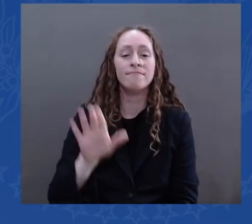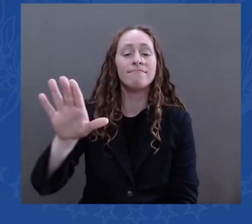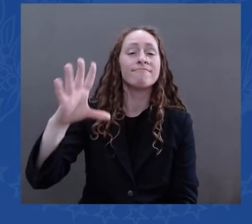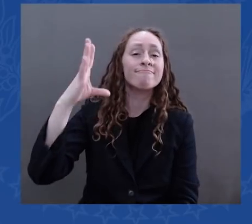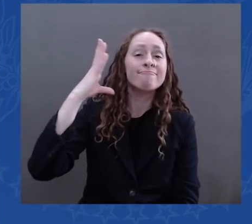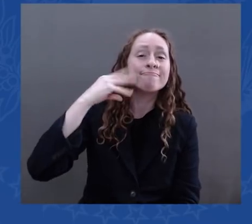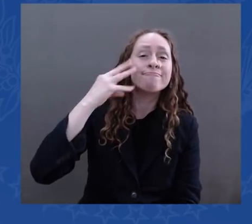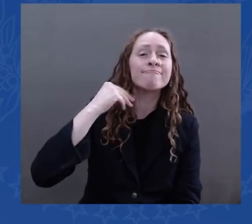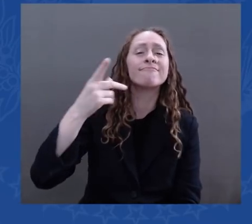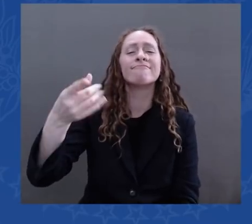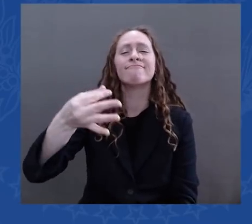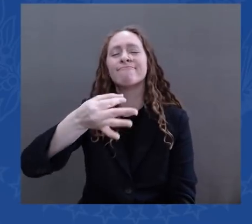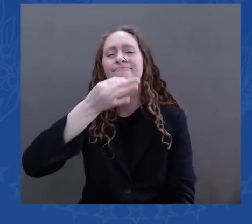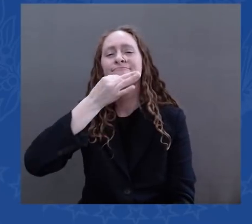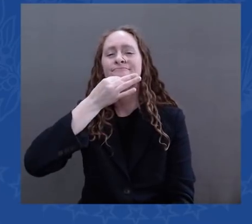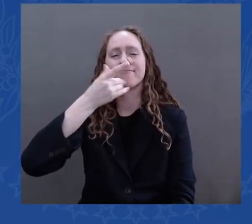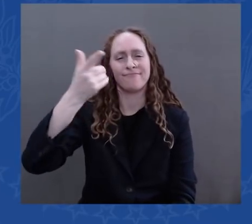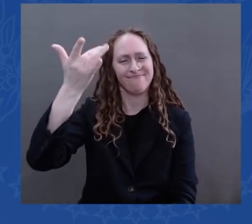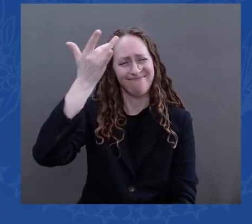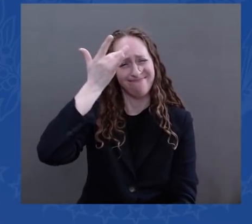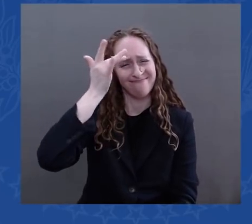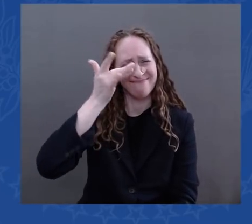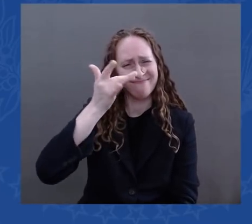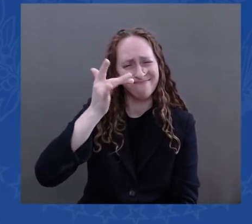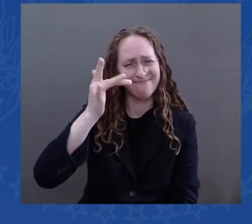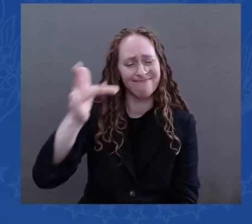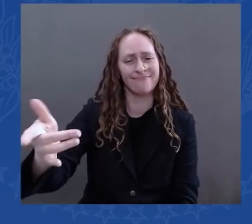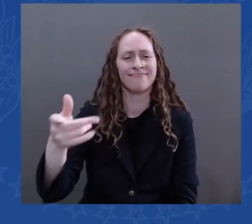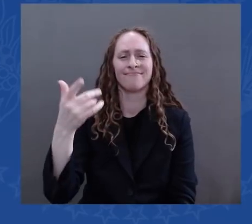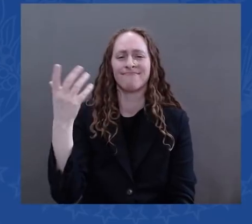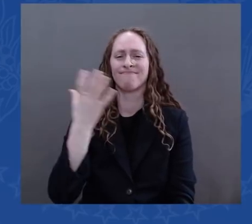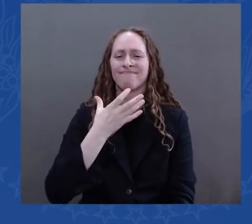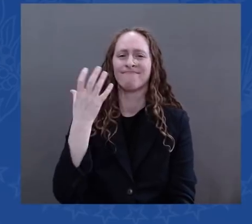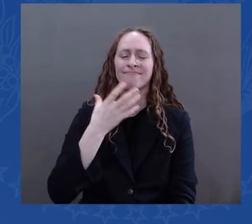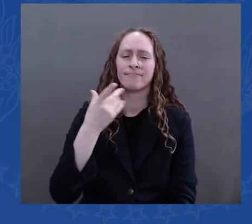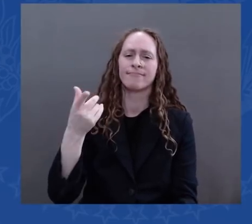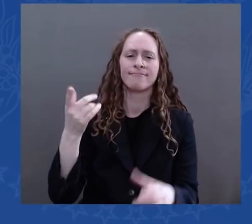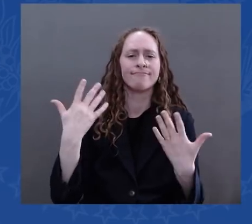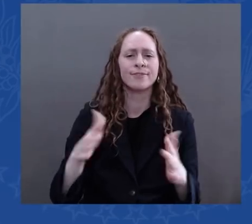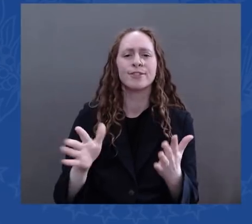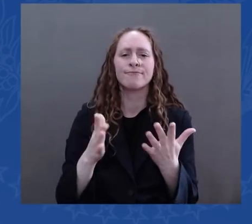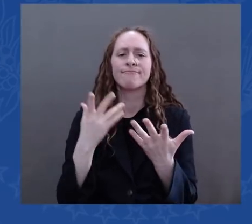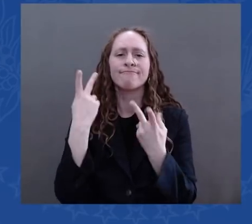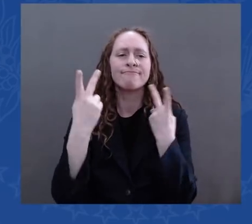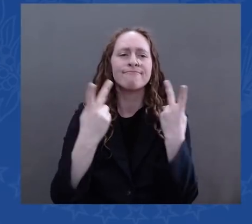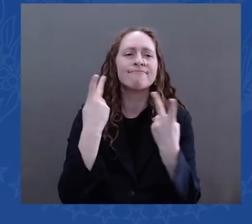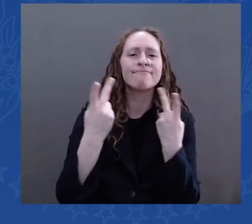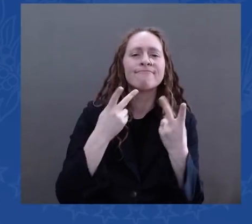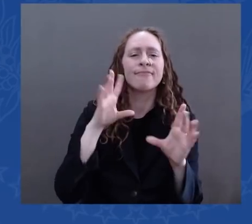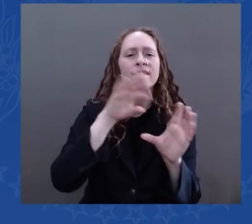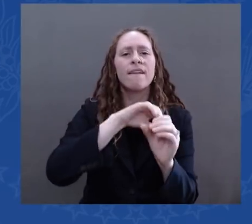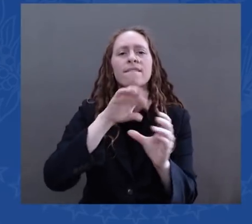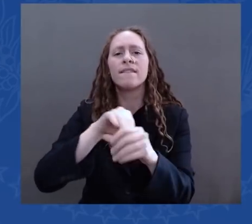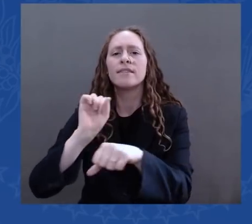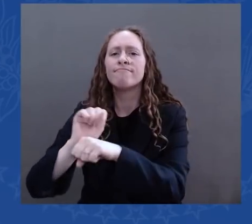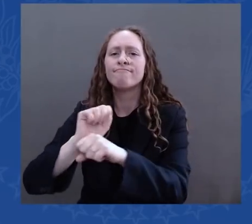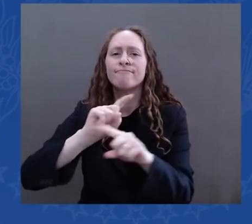three additional courts. A woman who is totally, thoroughly qualified -- totally, thoroughly qualified,